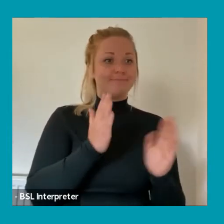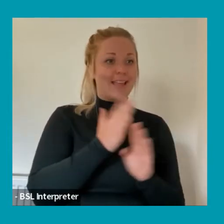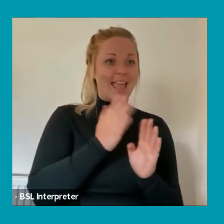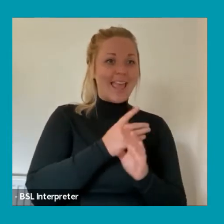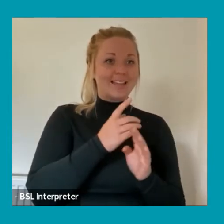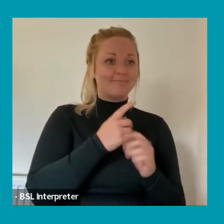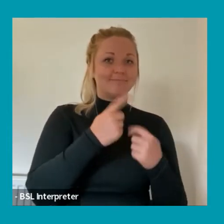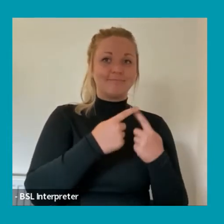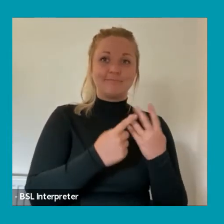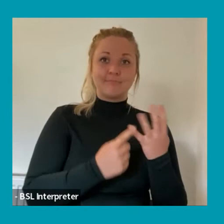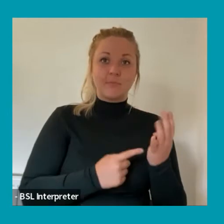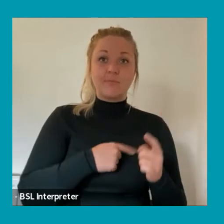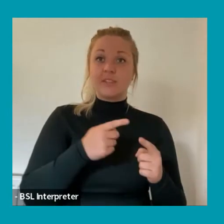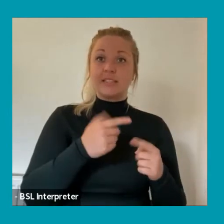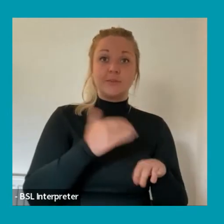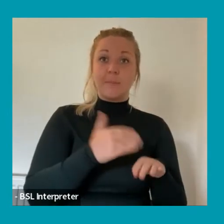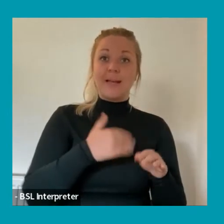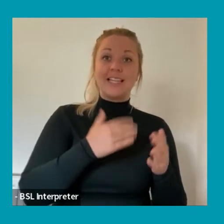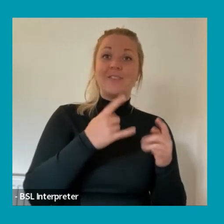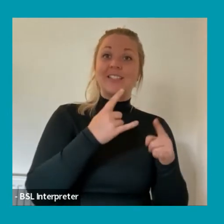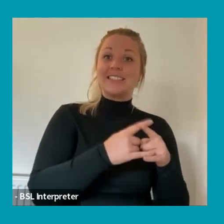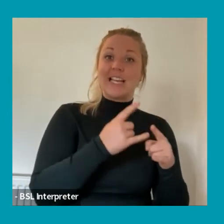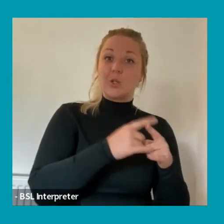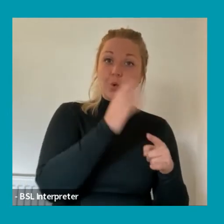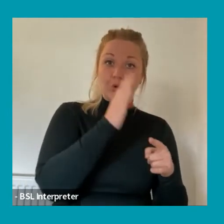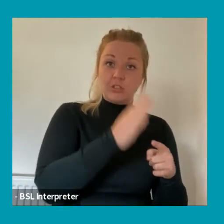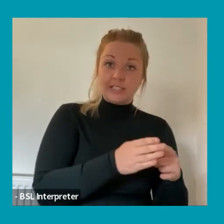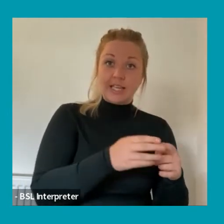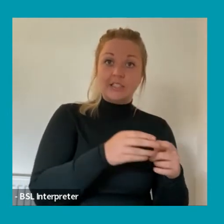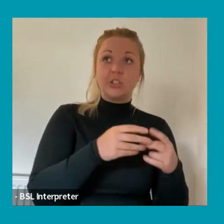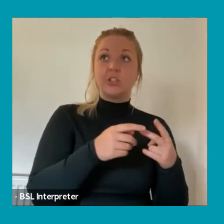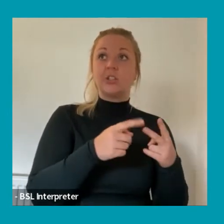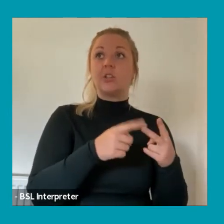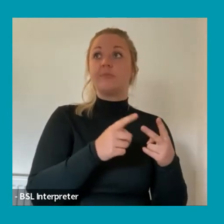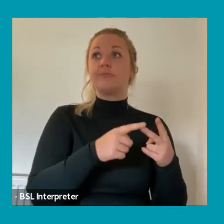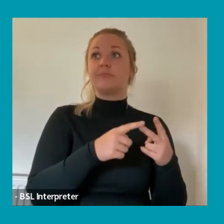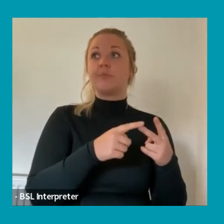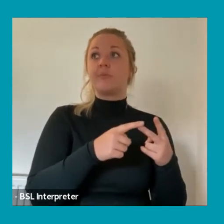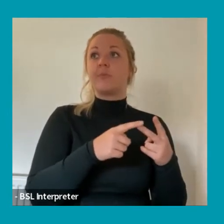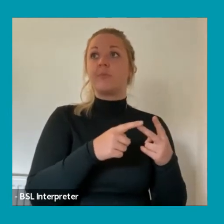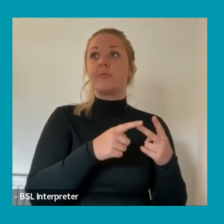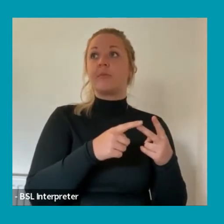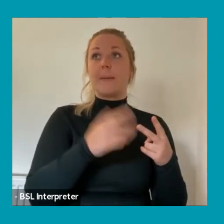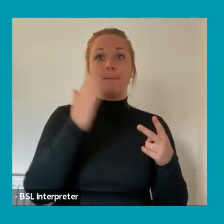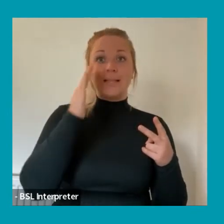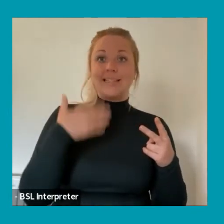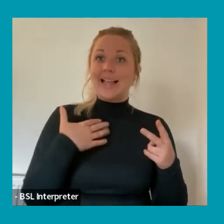Whether it is neurodiversity or mental health condition or whatever it may be might not